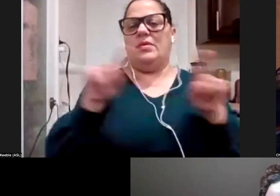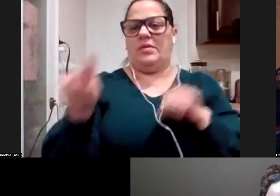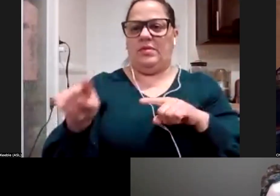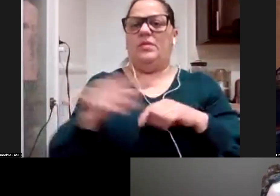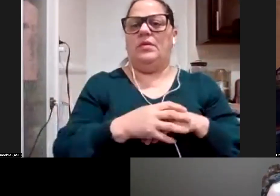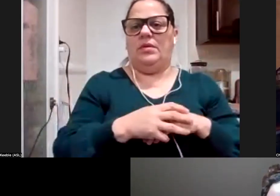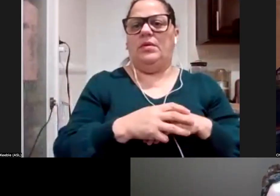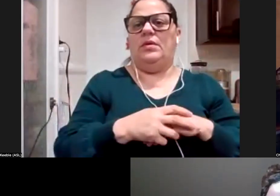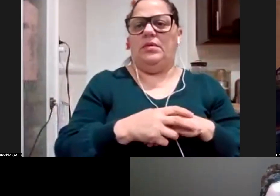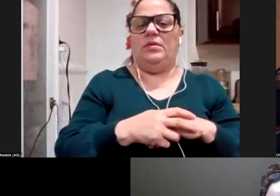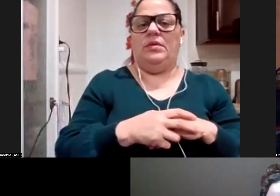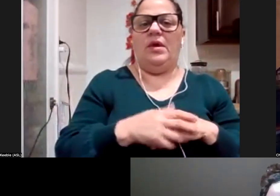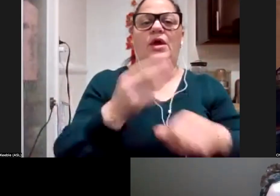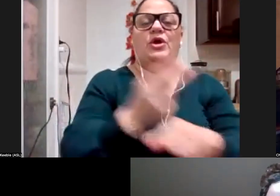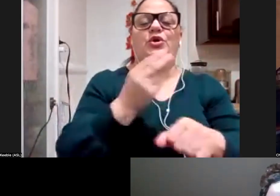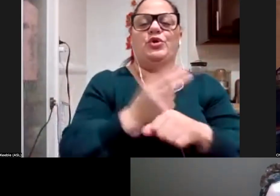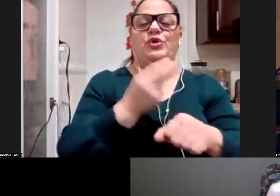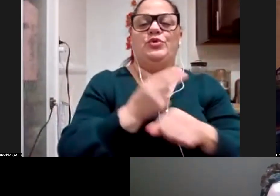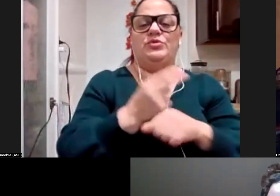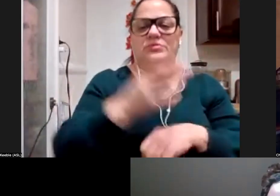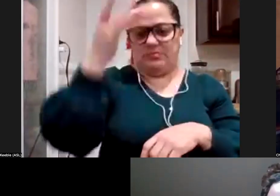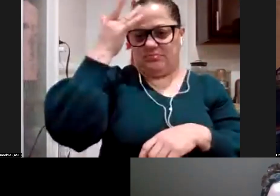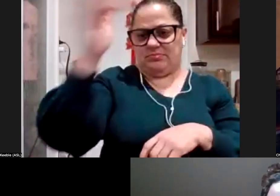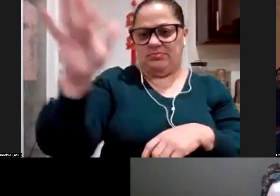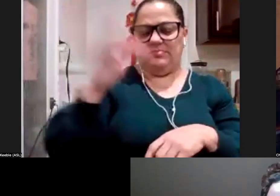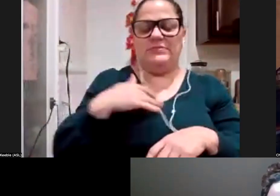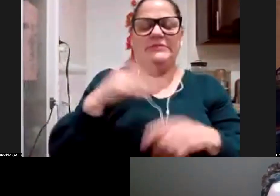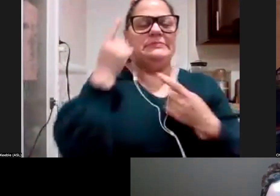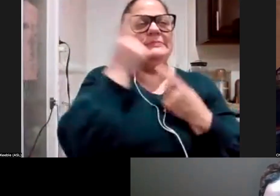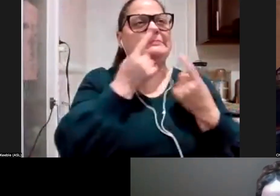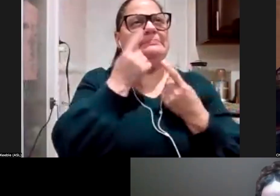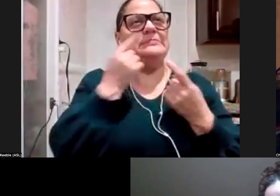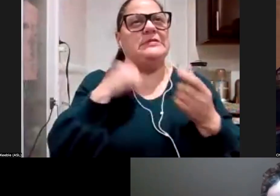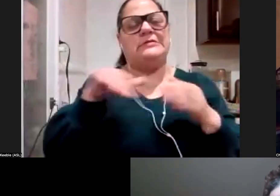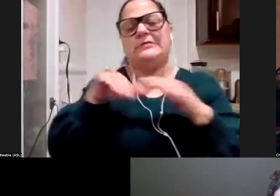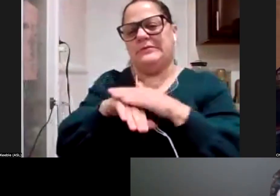um I I used my scholarly skepticism uh, as I entered, even though I was proud of what